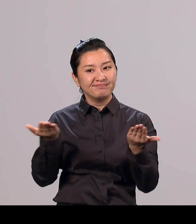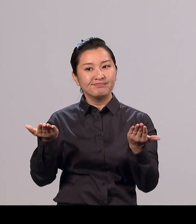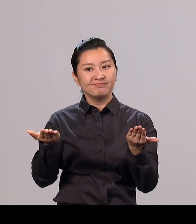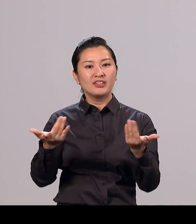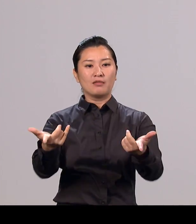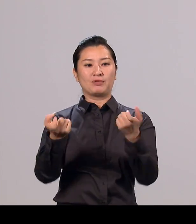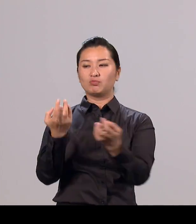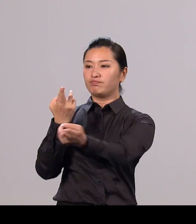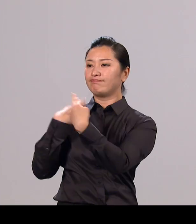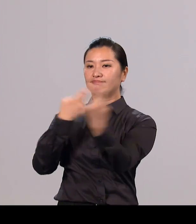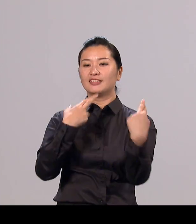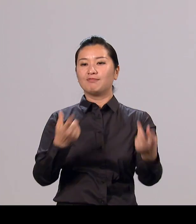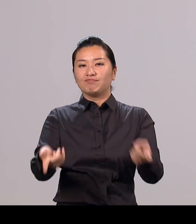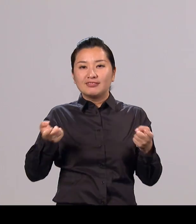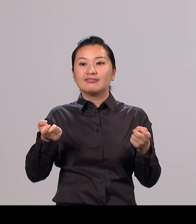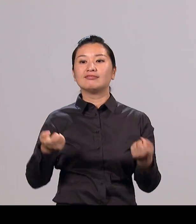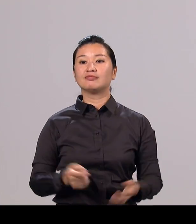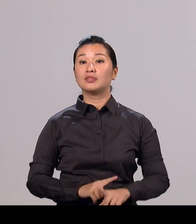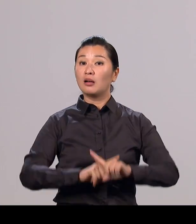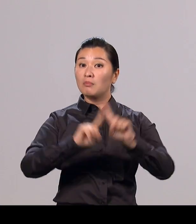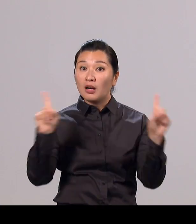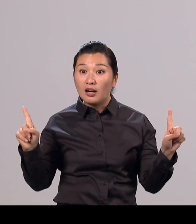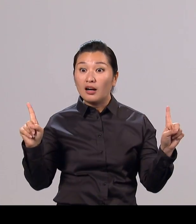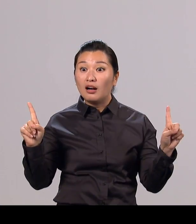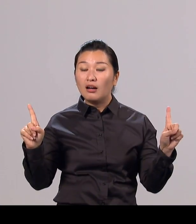But taxi companies and drivers find their business affected.